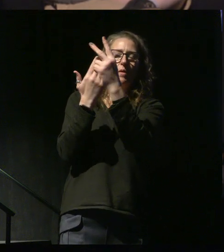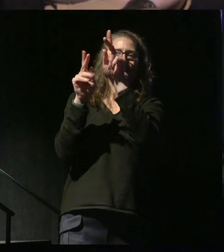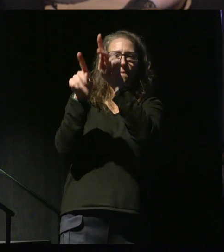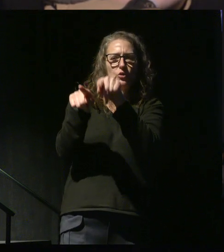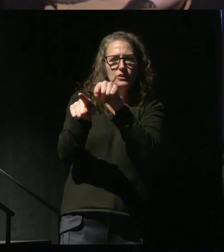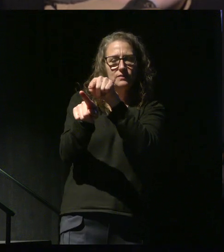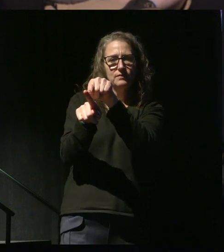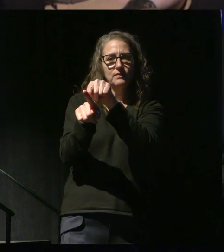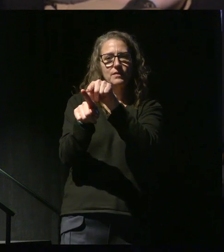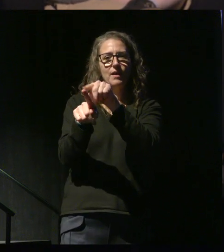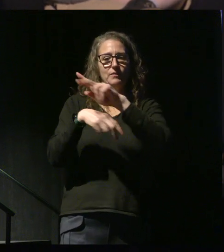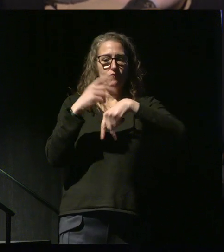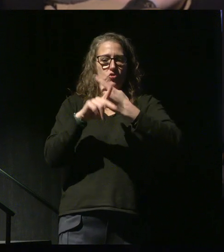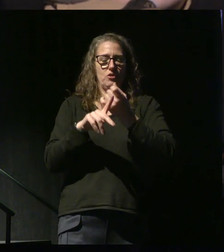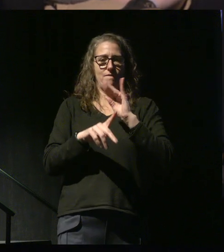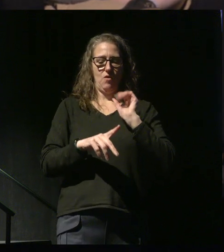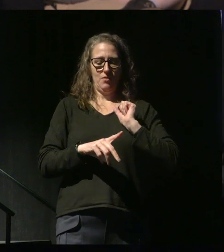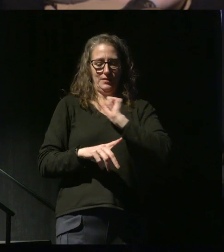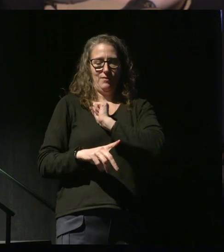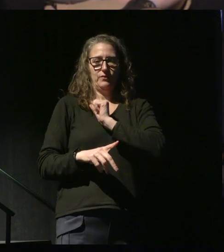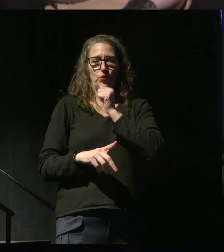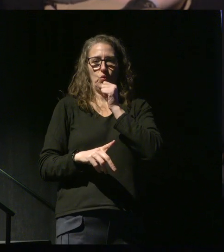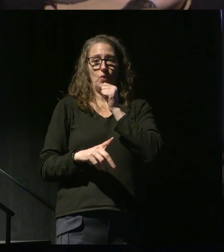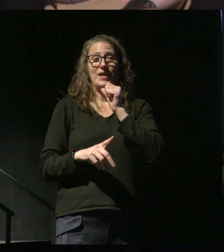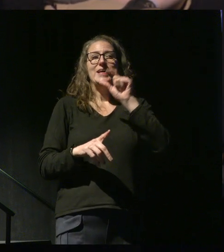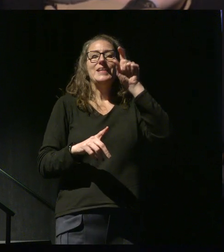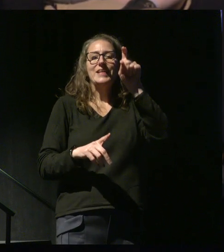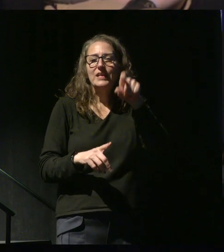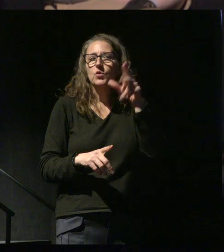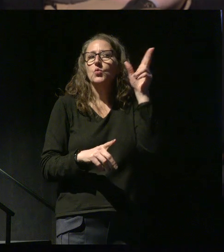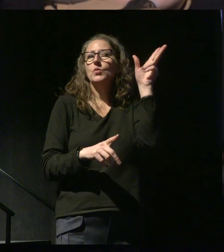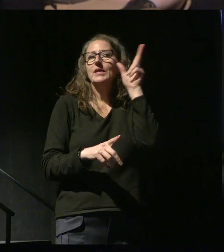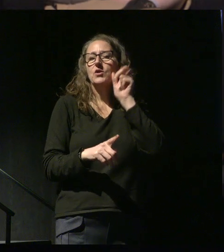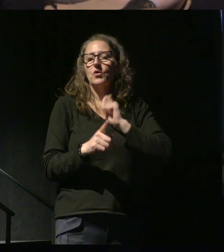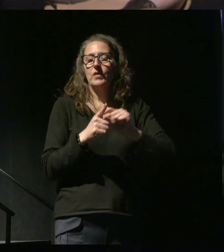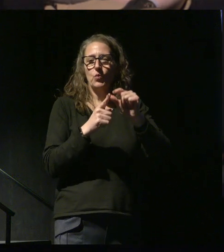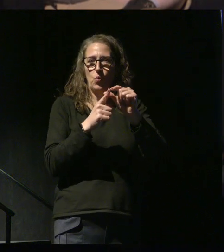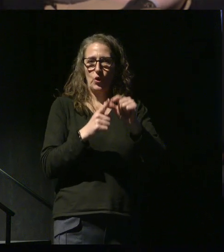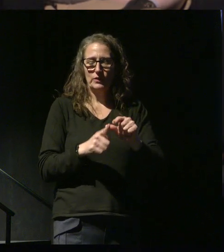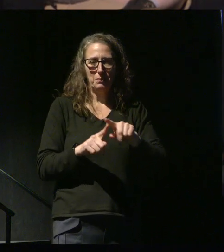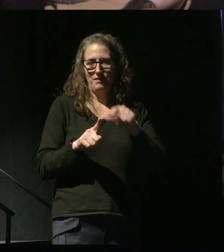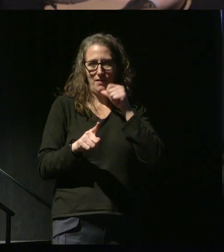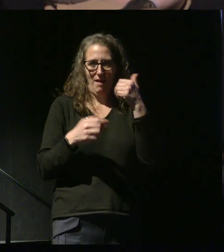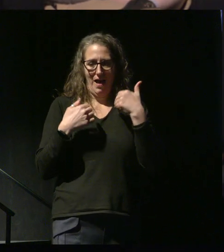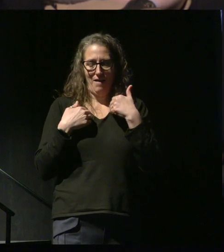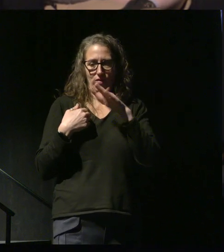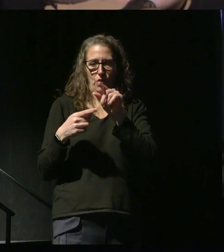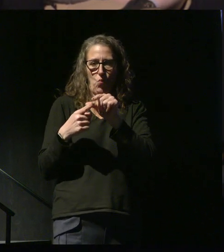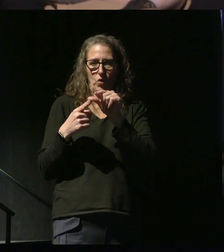at the time. And maybe we are bridging to use your beautiful verb, bridging that space to that. - Mm.